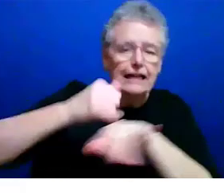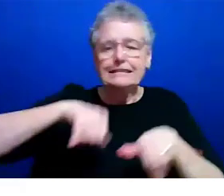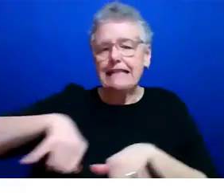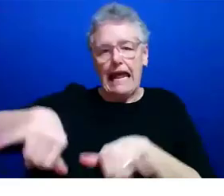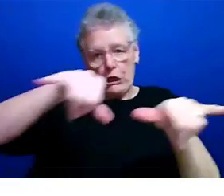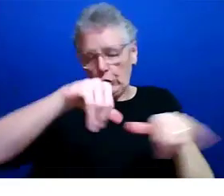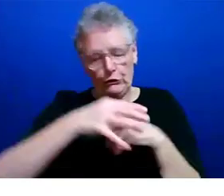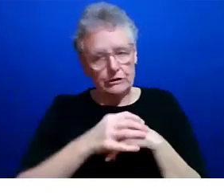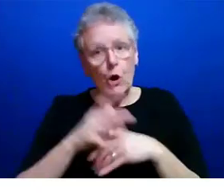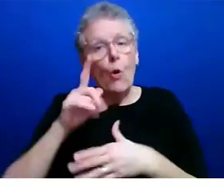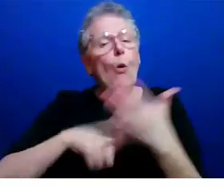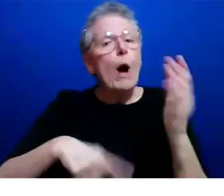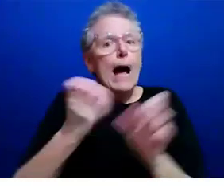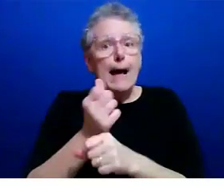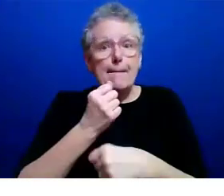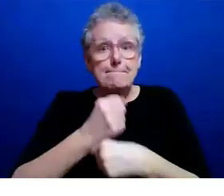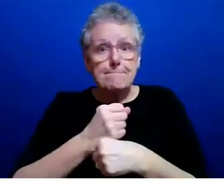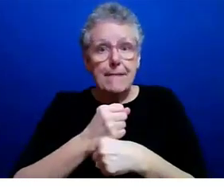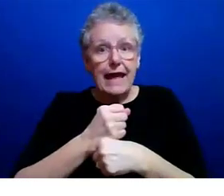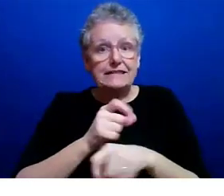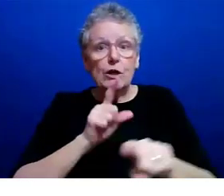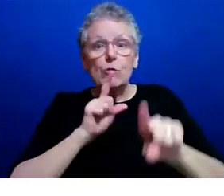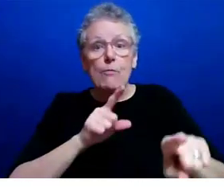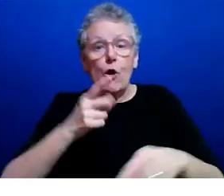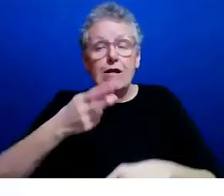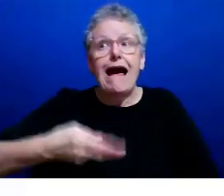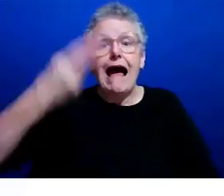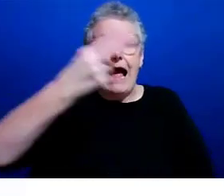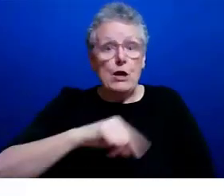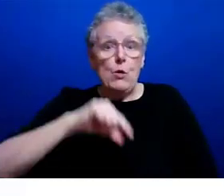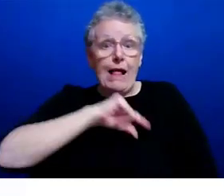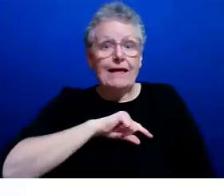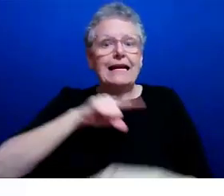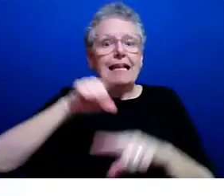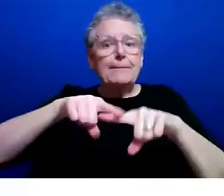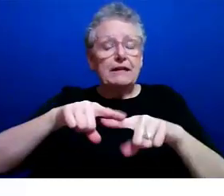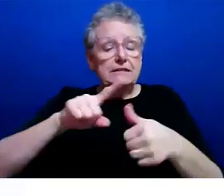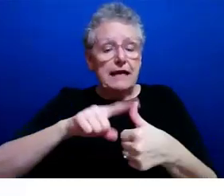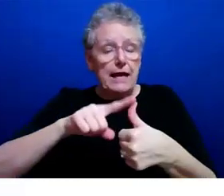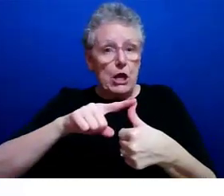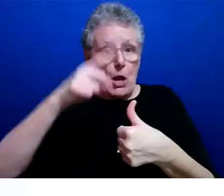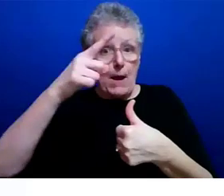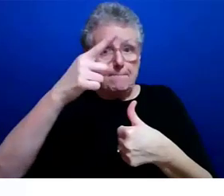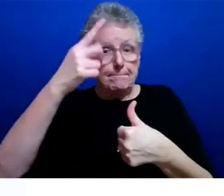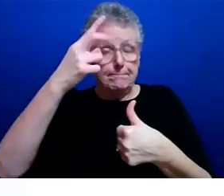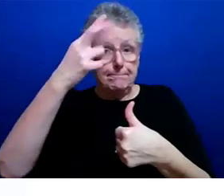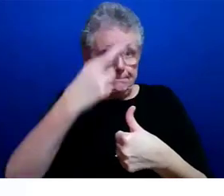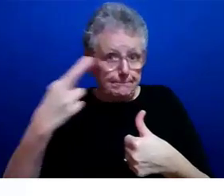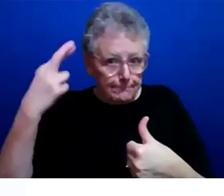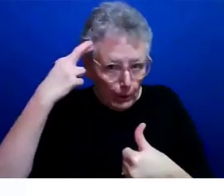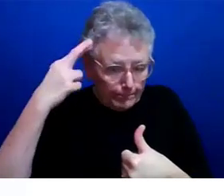What makes a report high quality depends on its purpose, its audience,